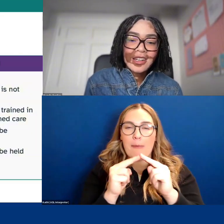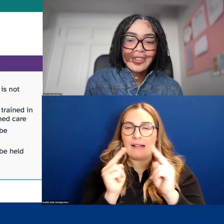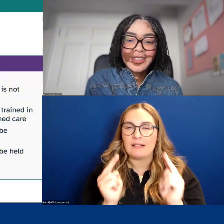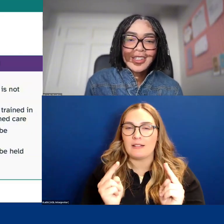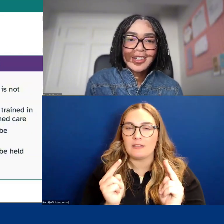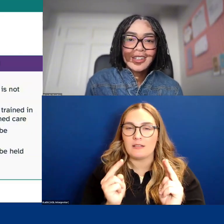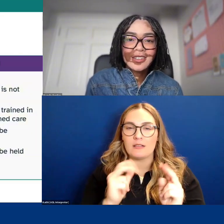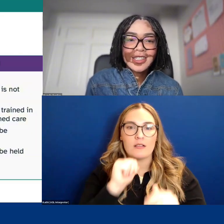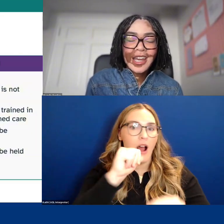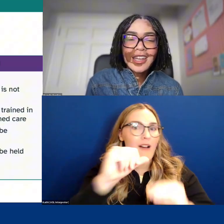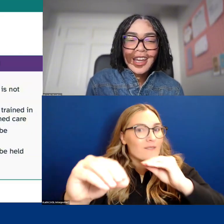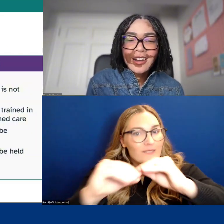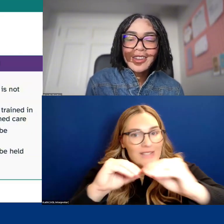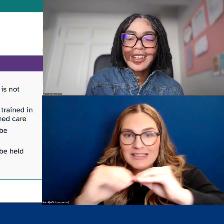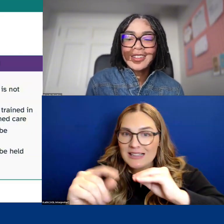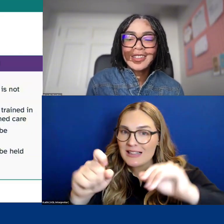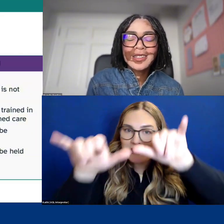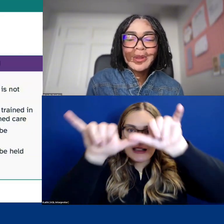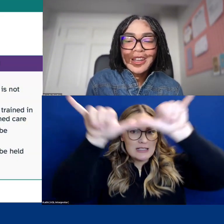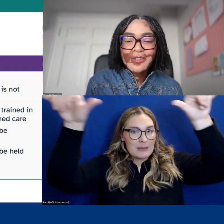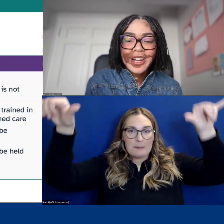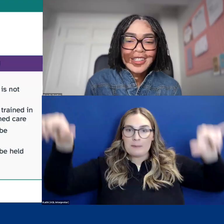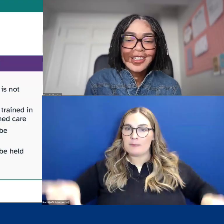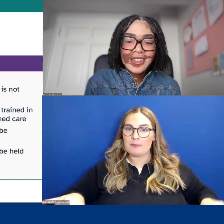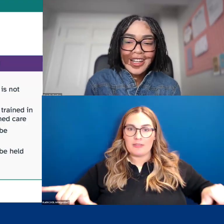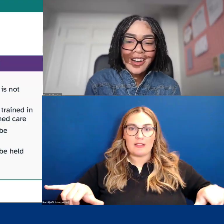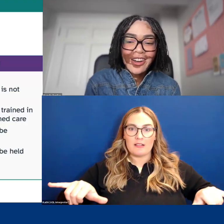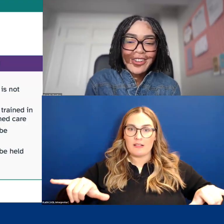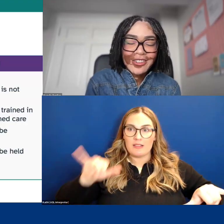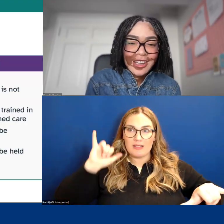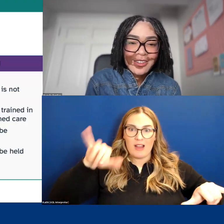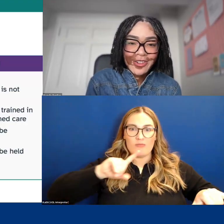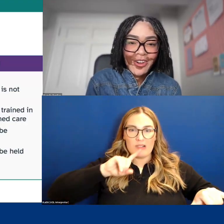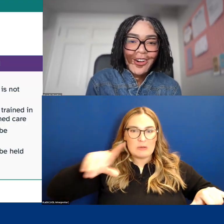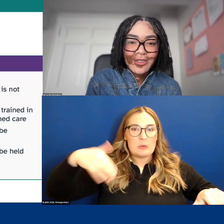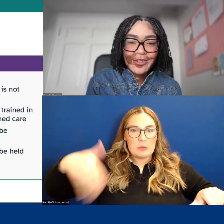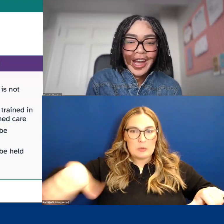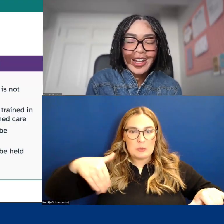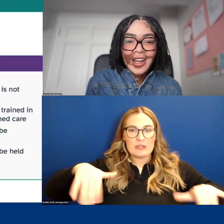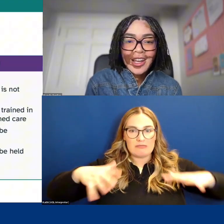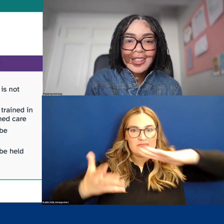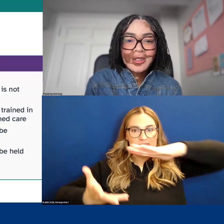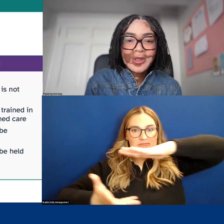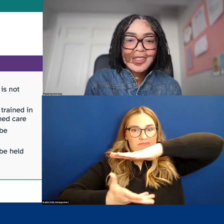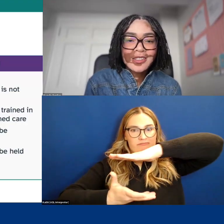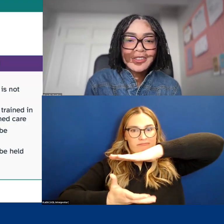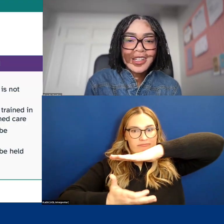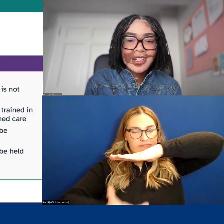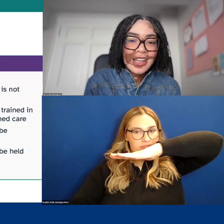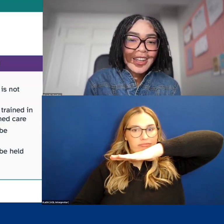enough to take care of the systemic infection that's underneath all of that. And so what's still needed is